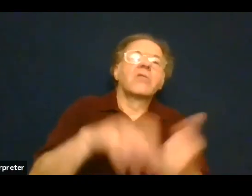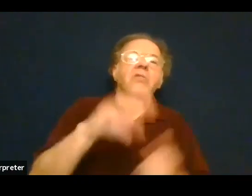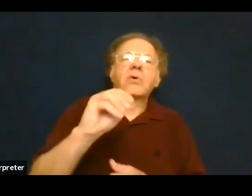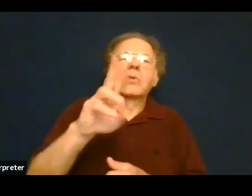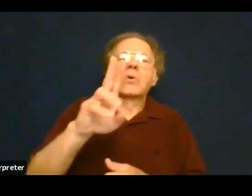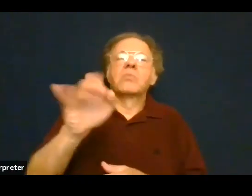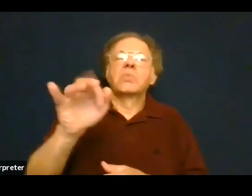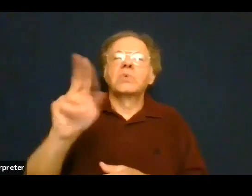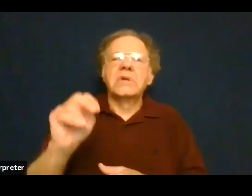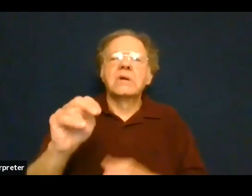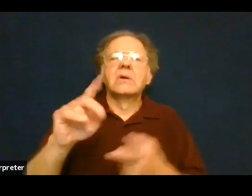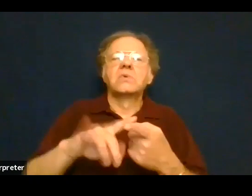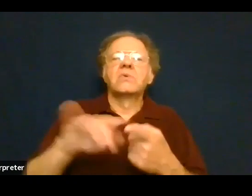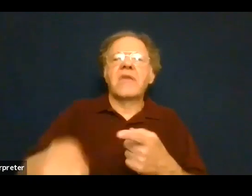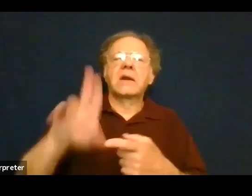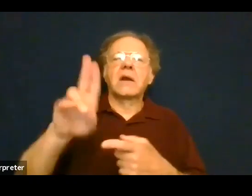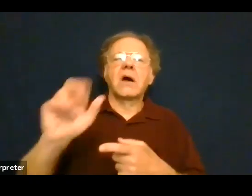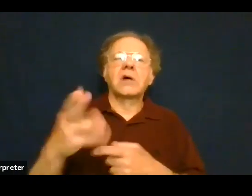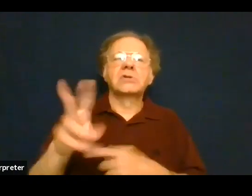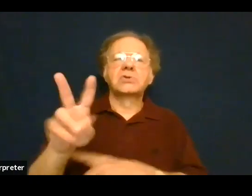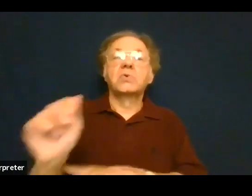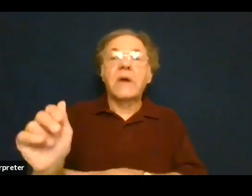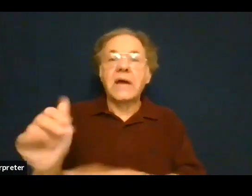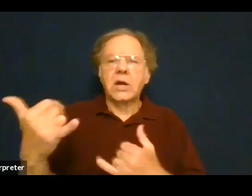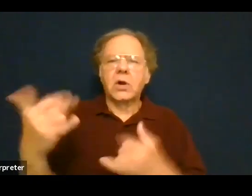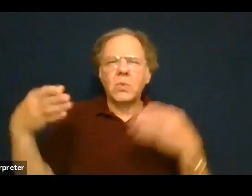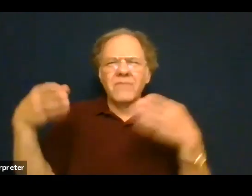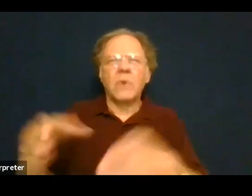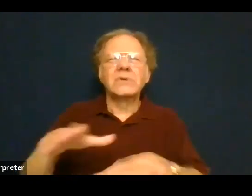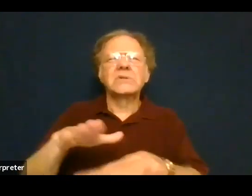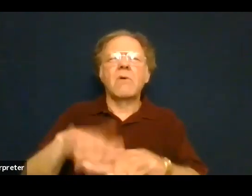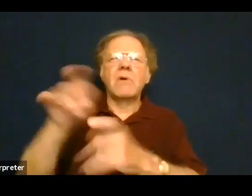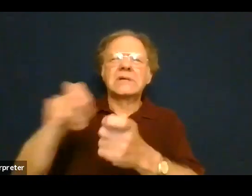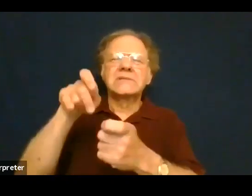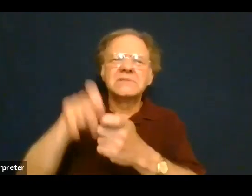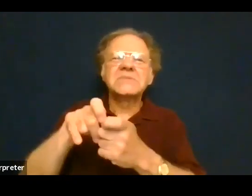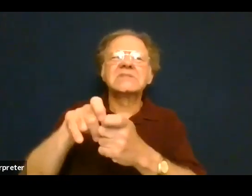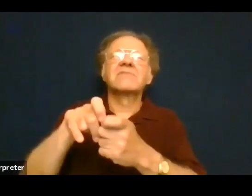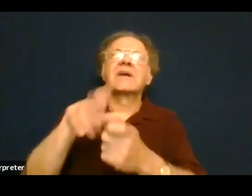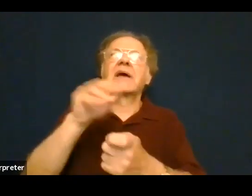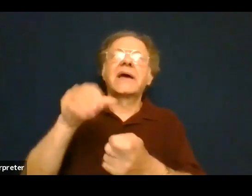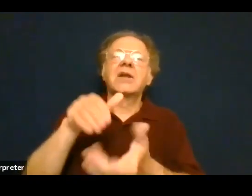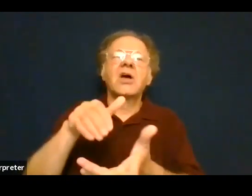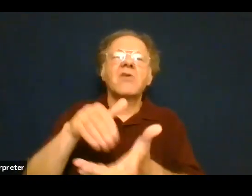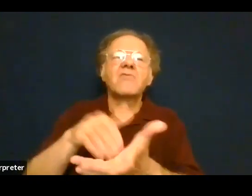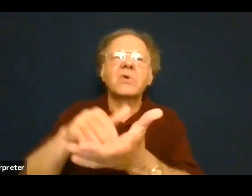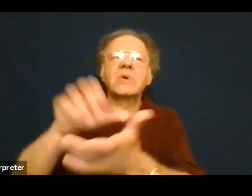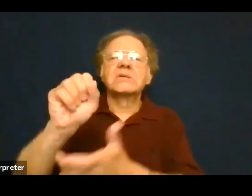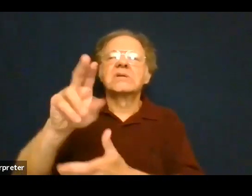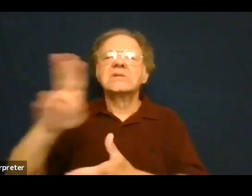We're currently focusing on a specific and frequent subgroup of the mutations in the so-called exon